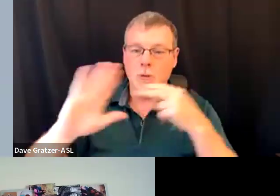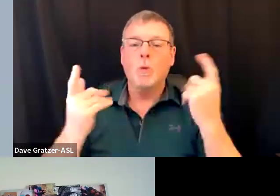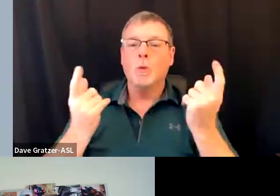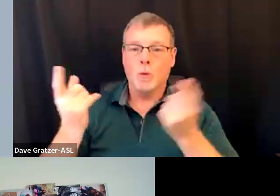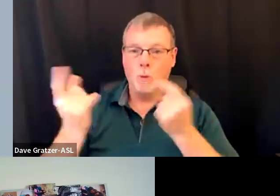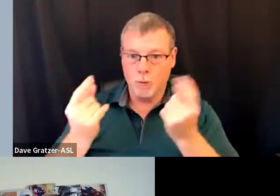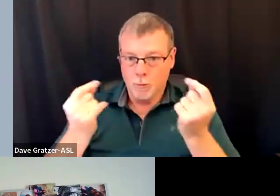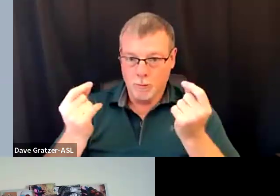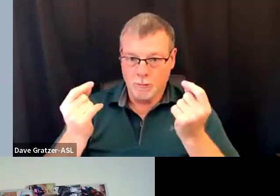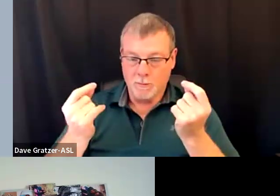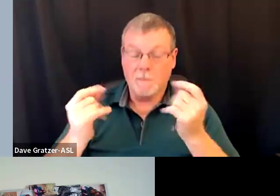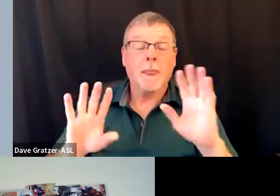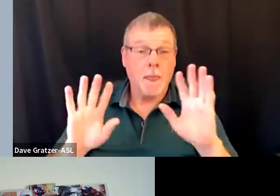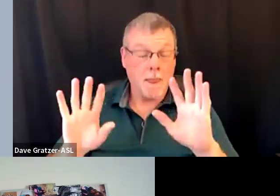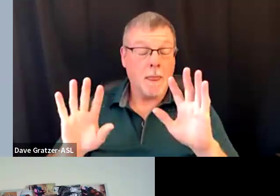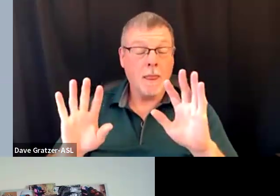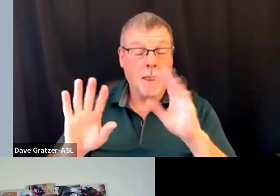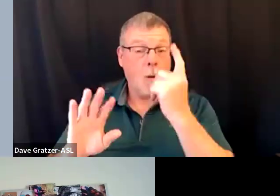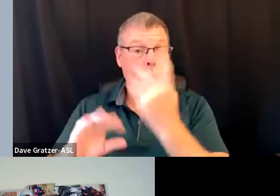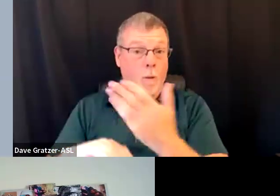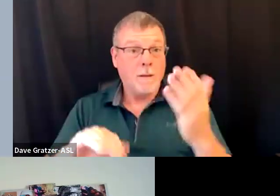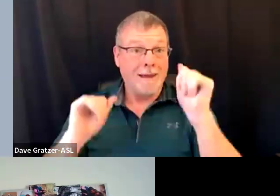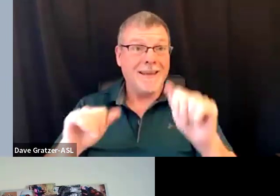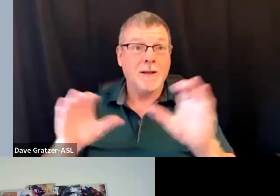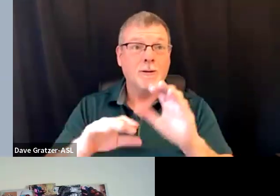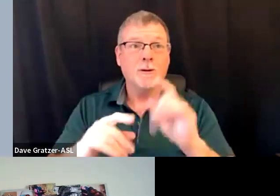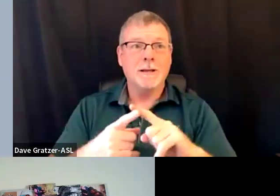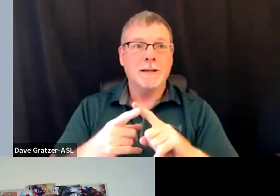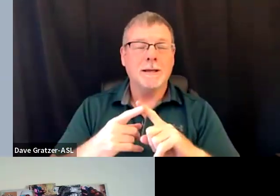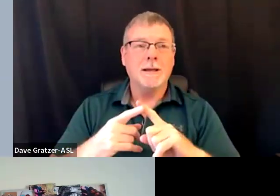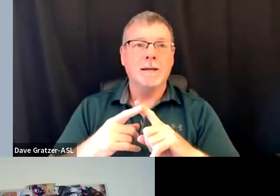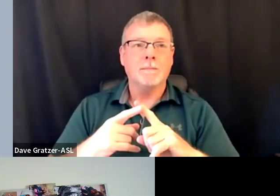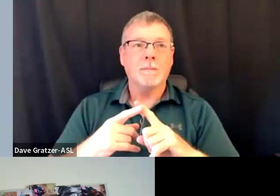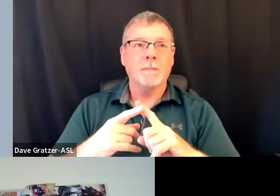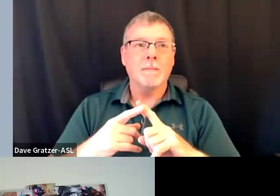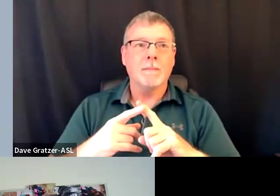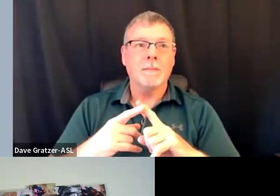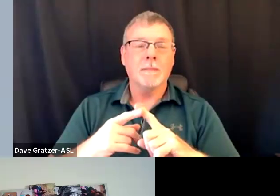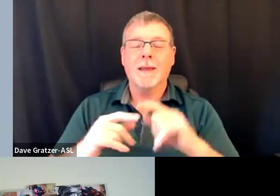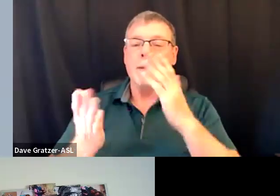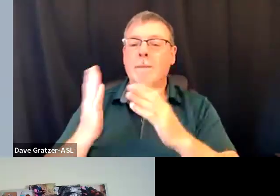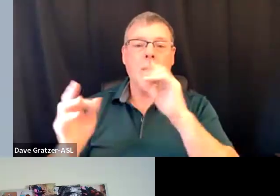I think one thing you can do also is just to kind of speak to this about someone who, you know, might not be ready for engaging